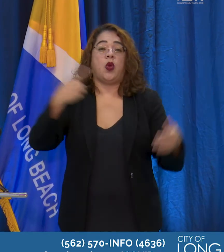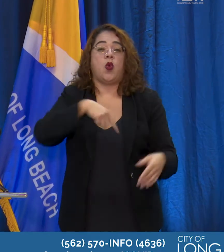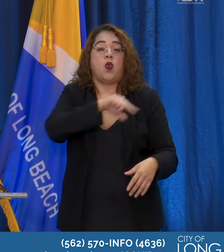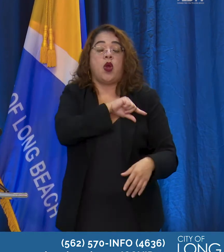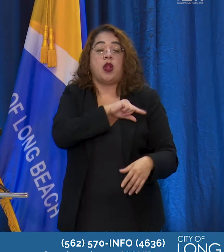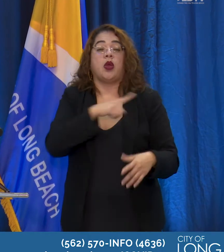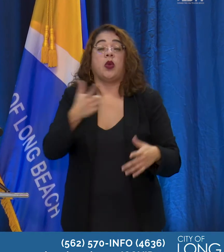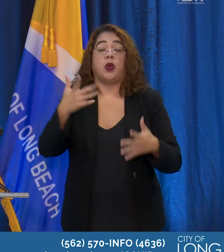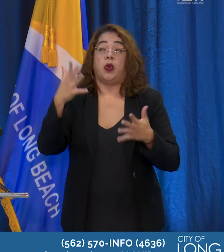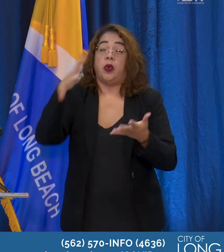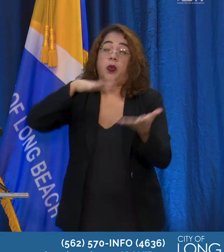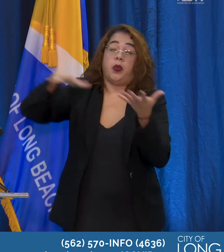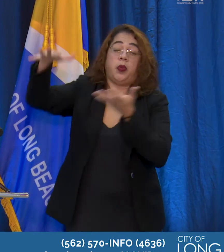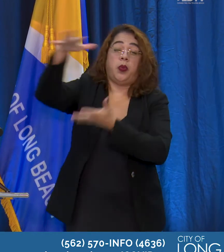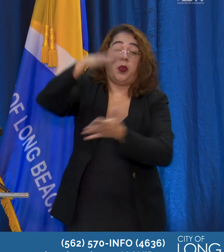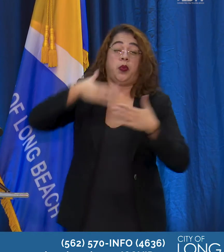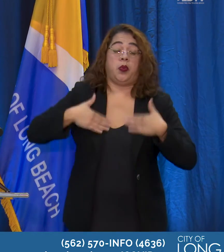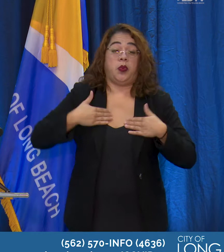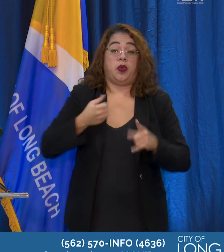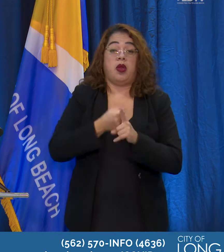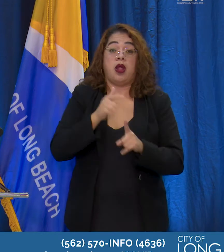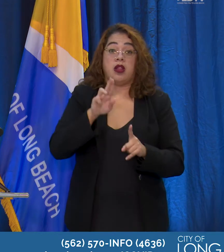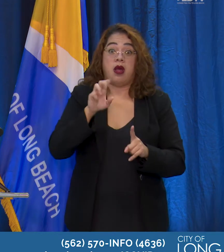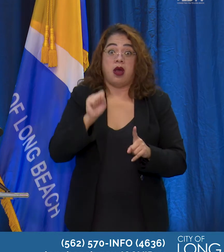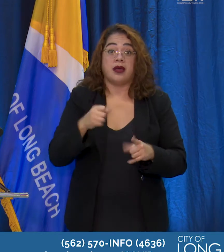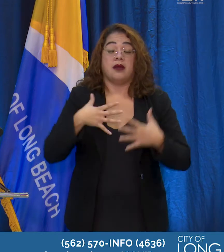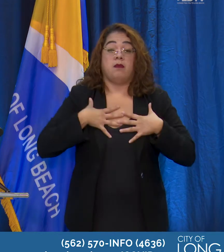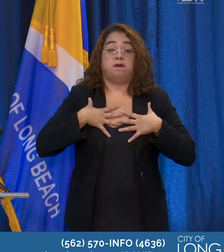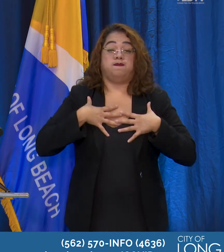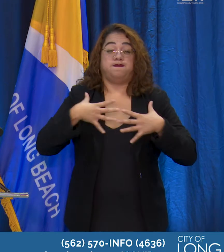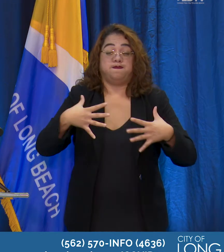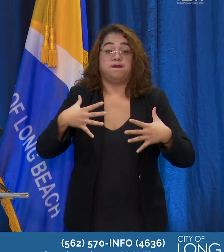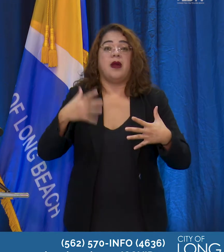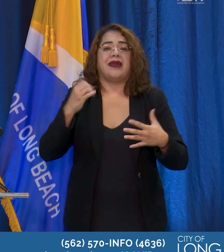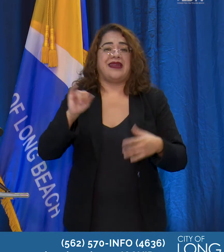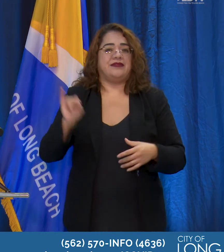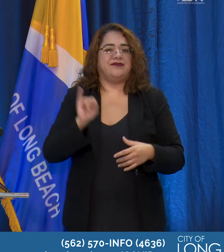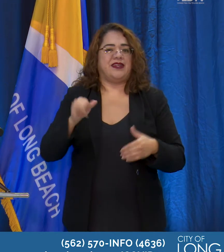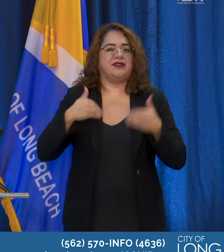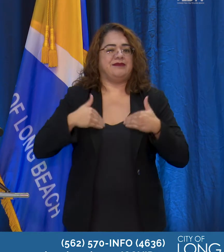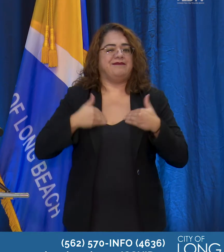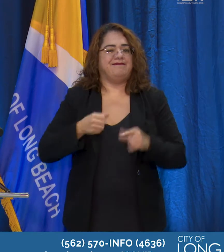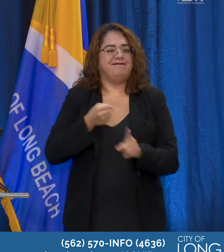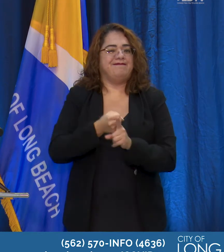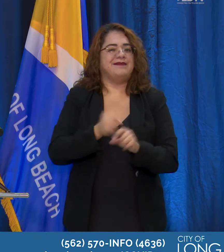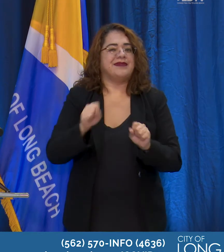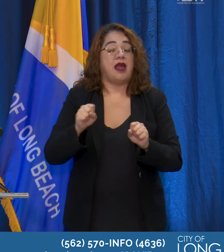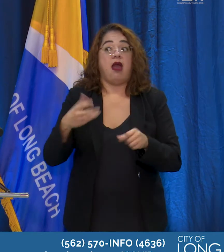cause inflammation, affect your immune system, and make you more prone to lung infections including COVID-19.